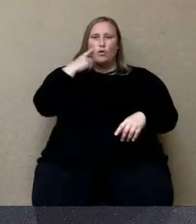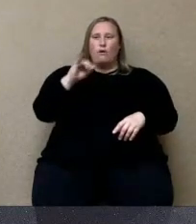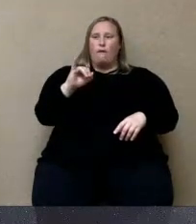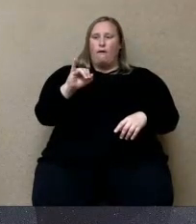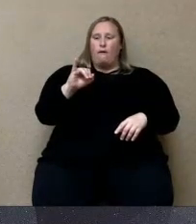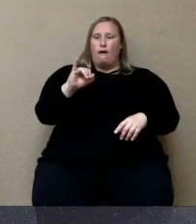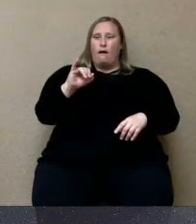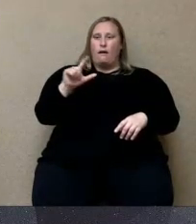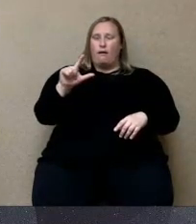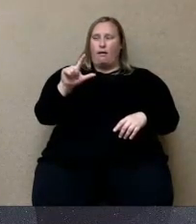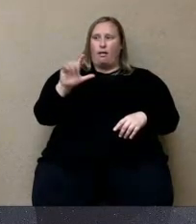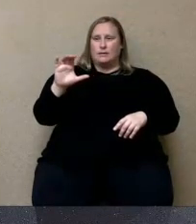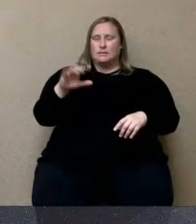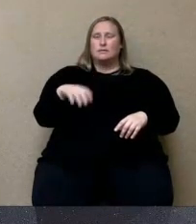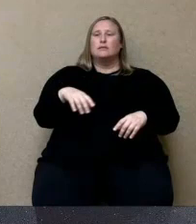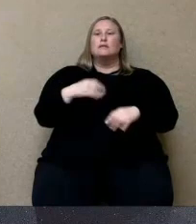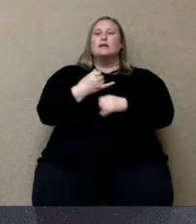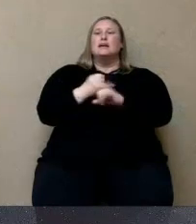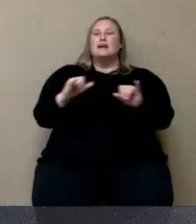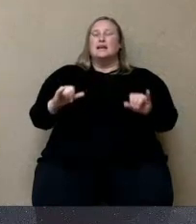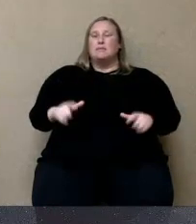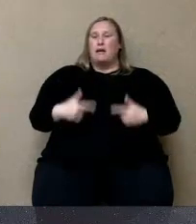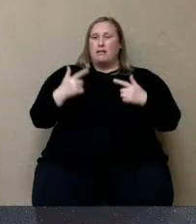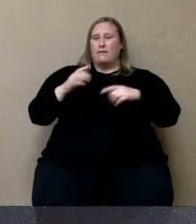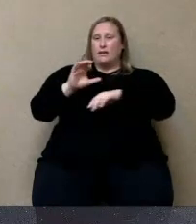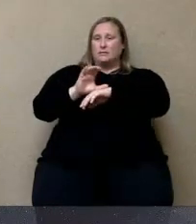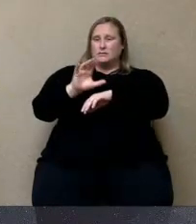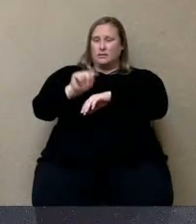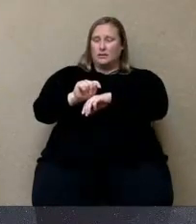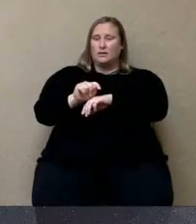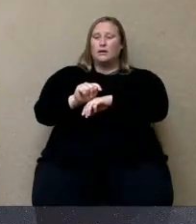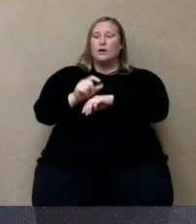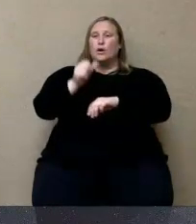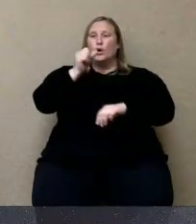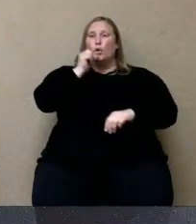last year by a woman with TBI and she could speak but it was